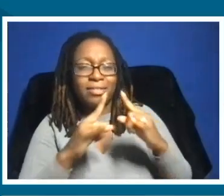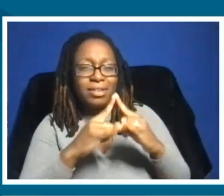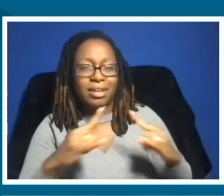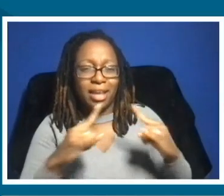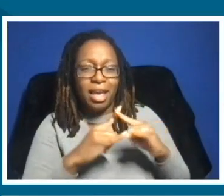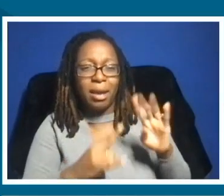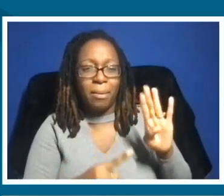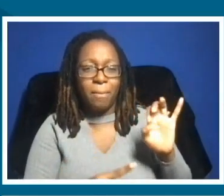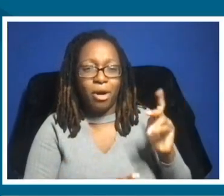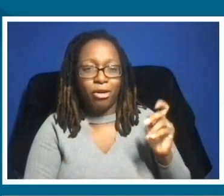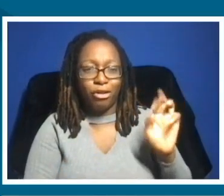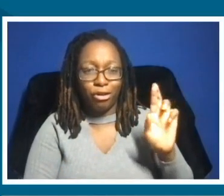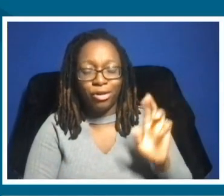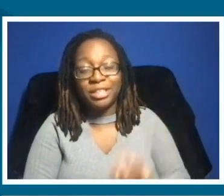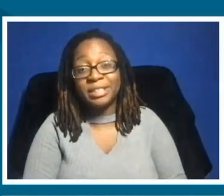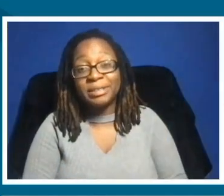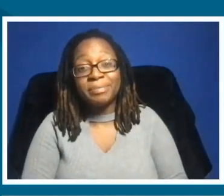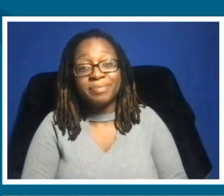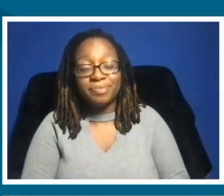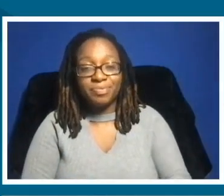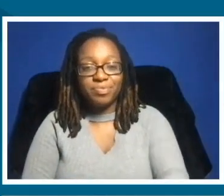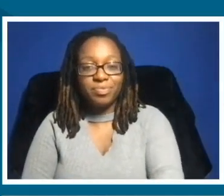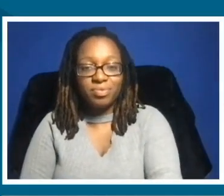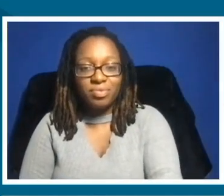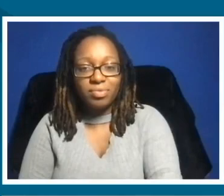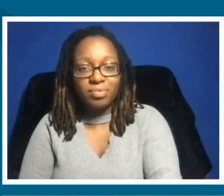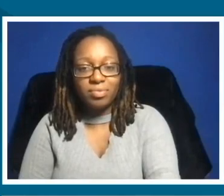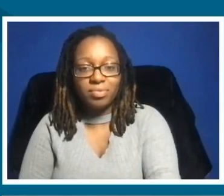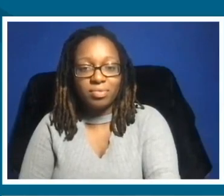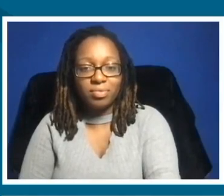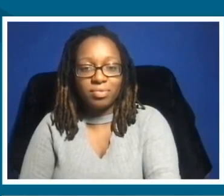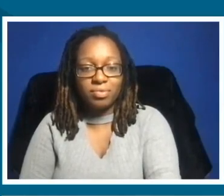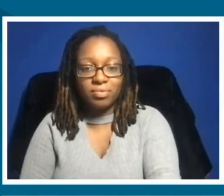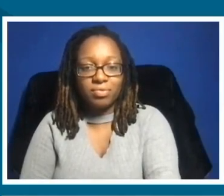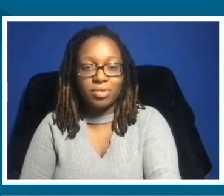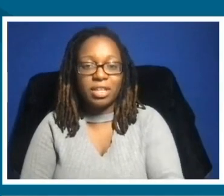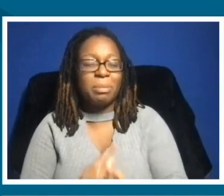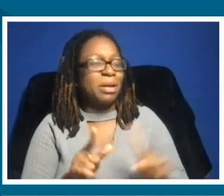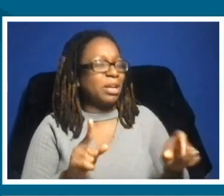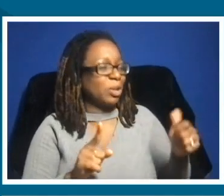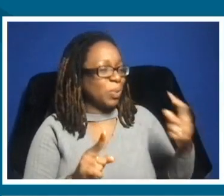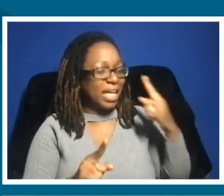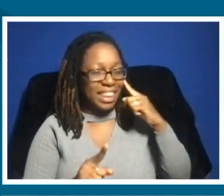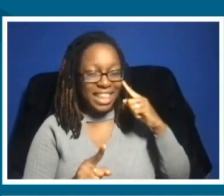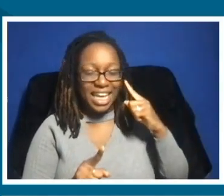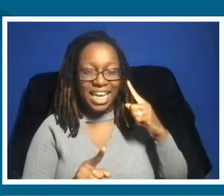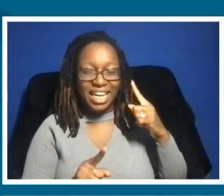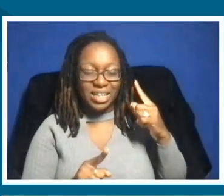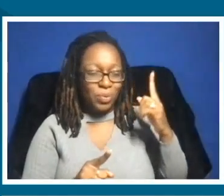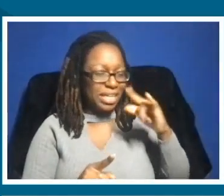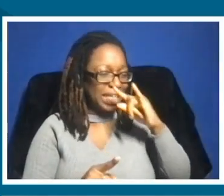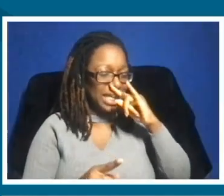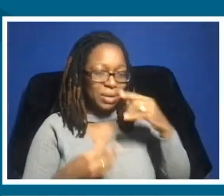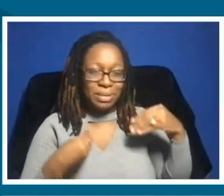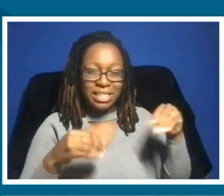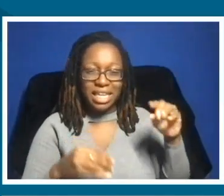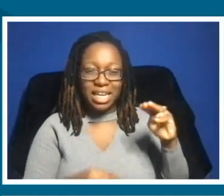um but i think there was another one with the the kid was selling merch is that right alex yeah